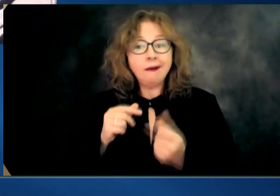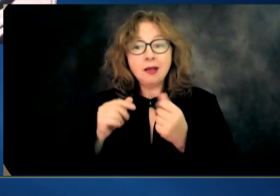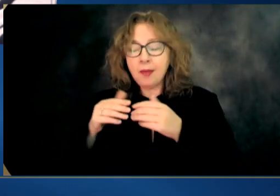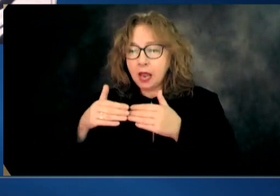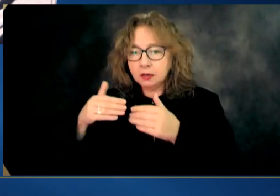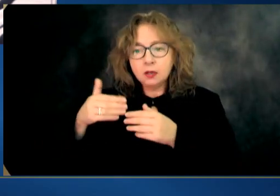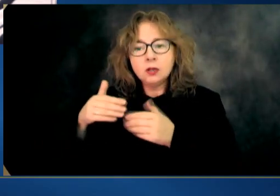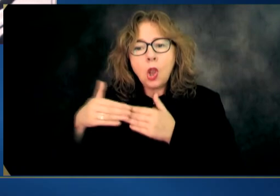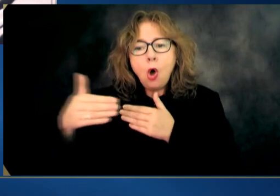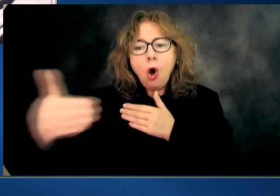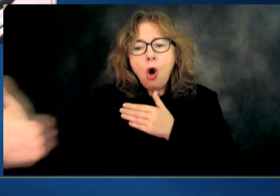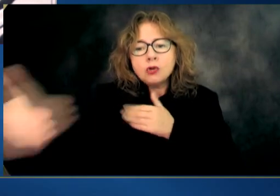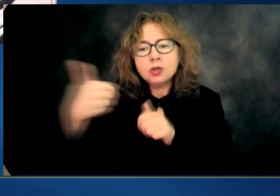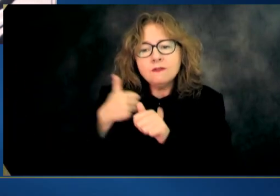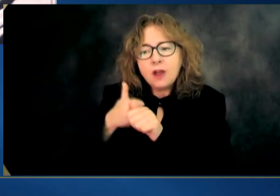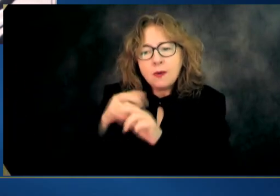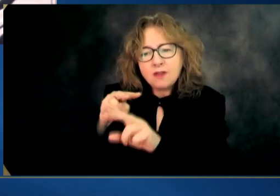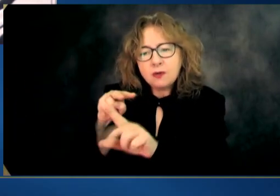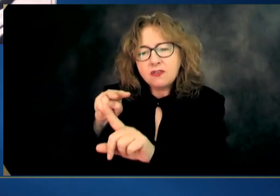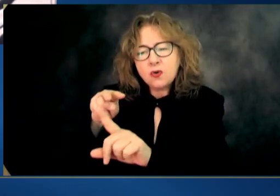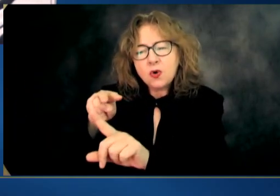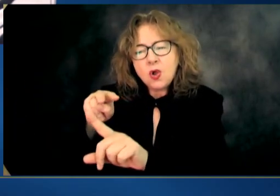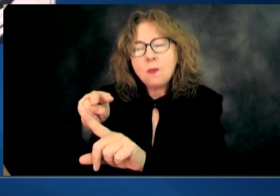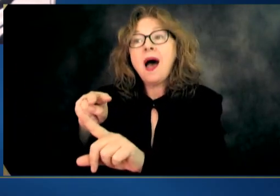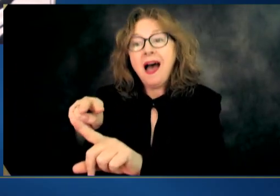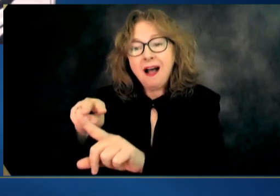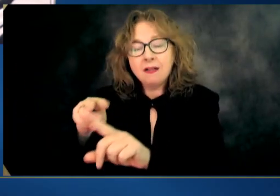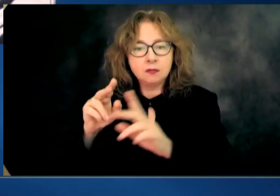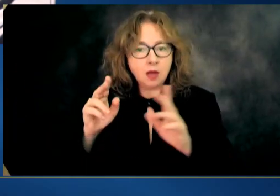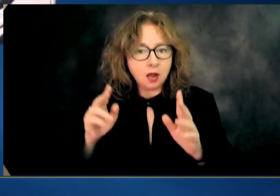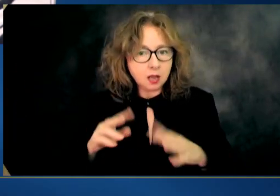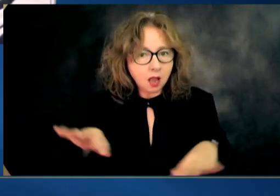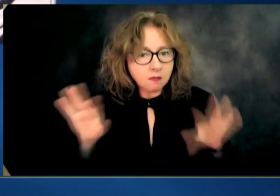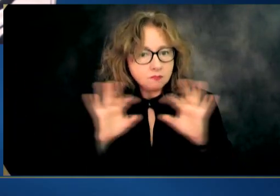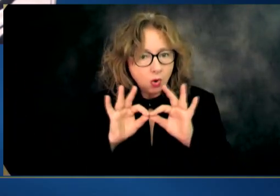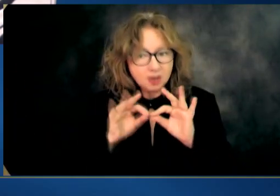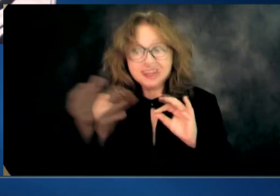but the importance really is that we have to be able to get therapies to patients.